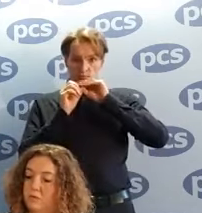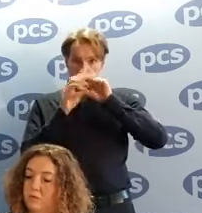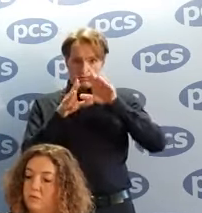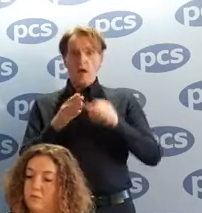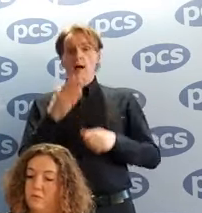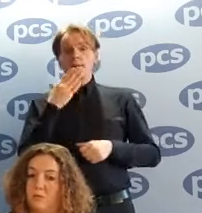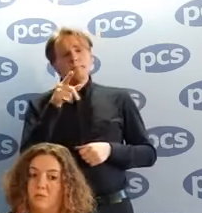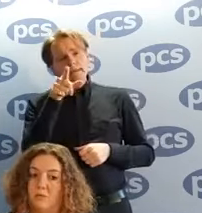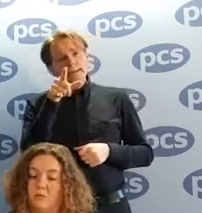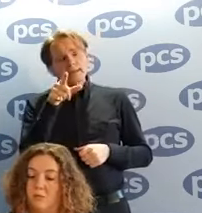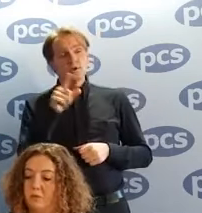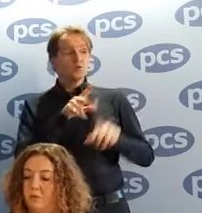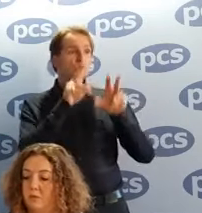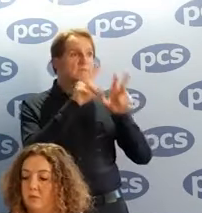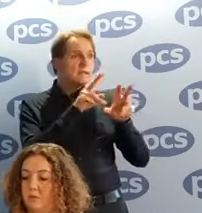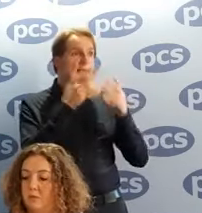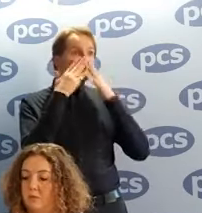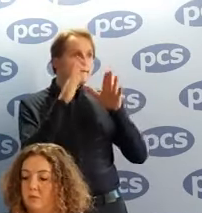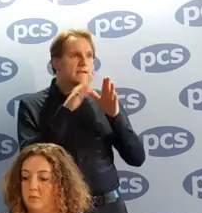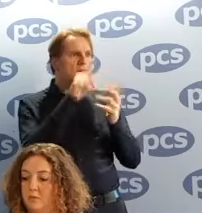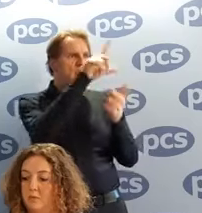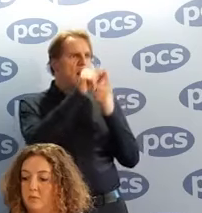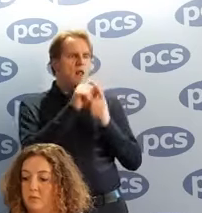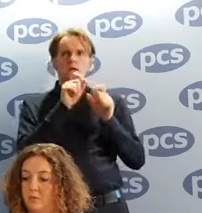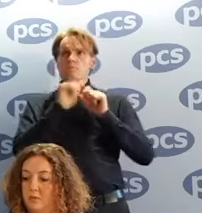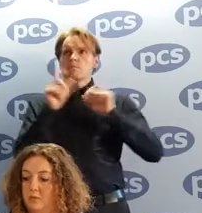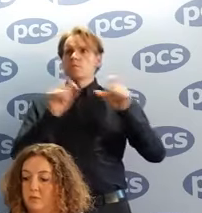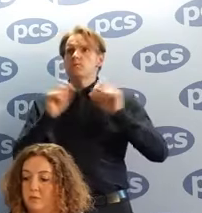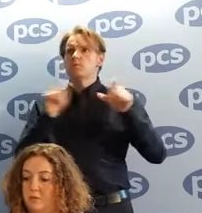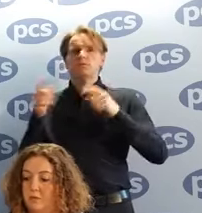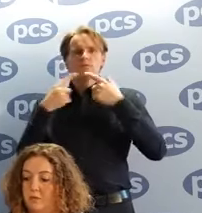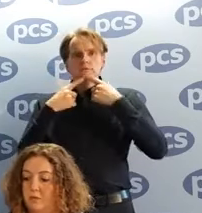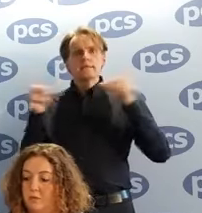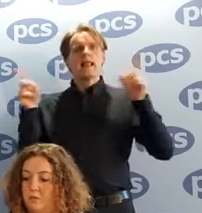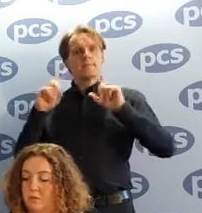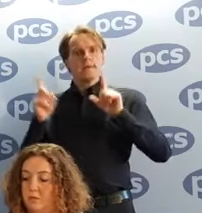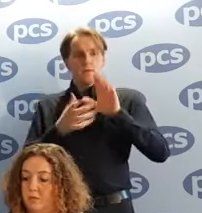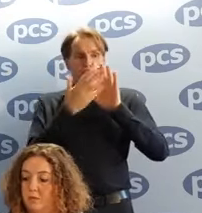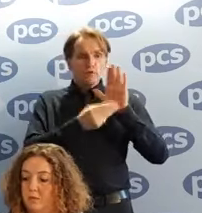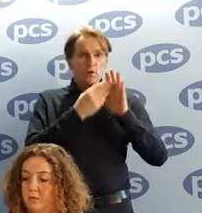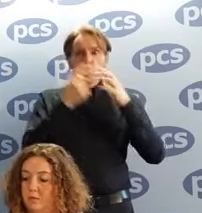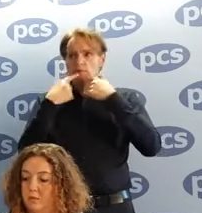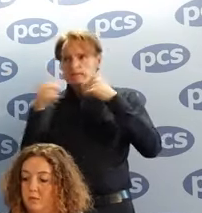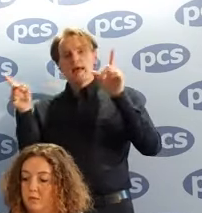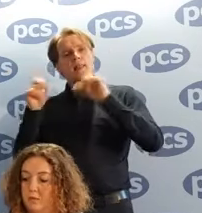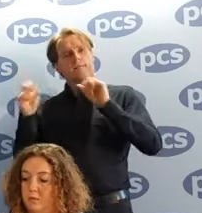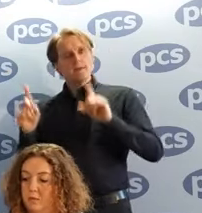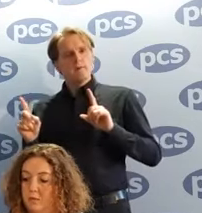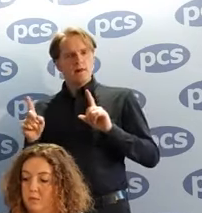to share the event and to make sure we get that out over social media as